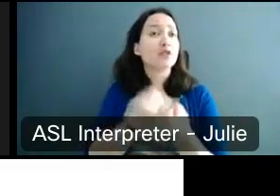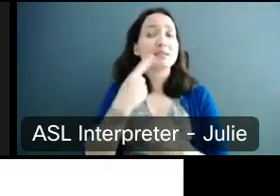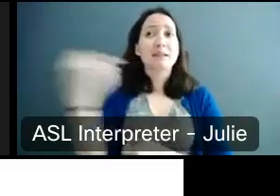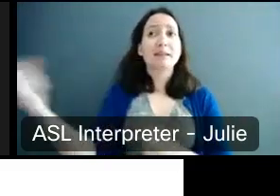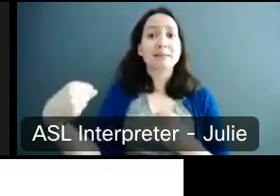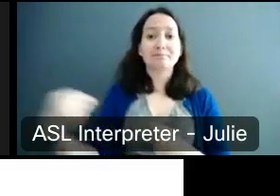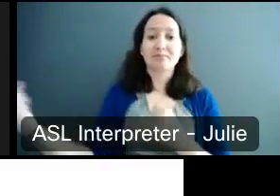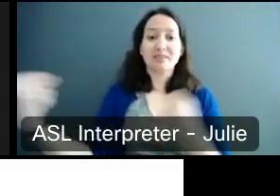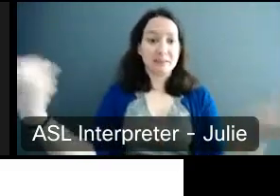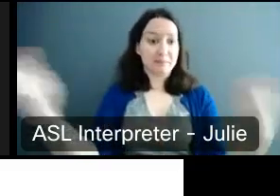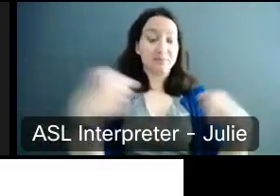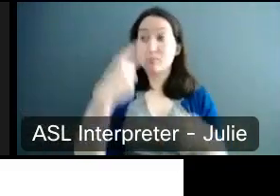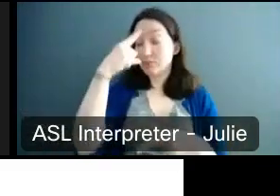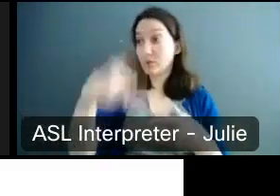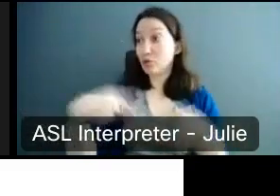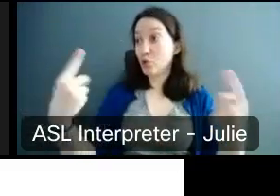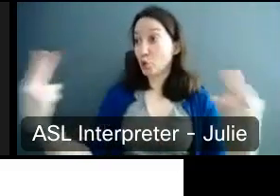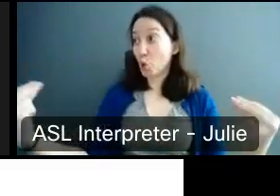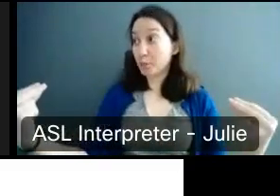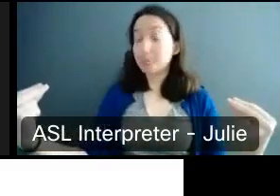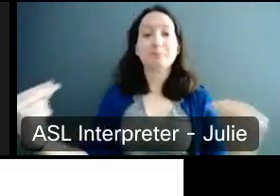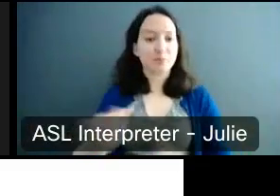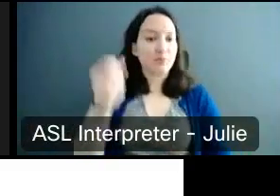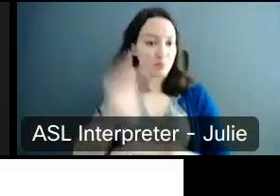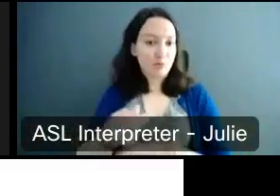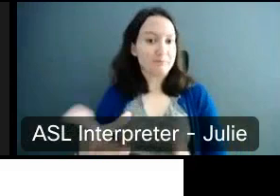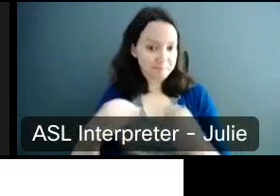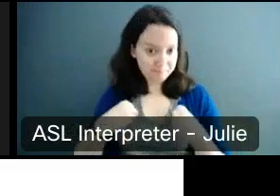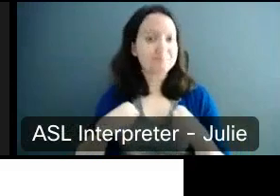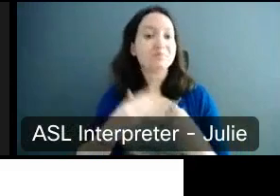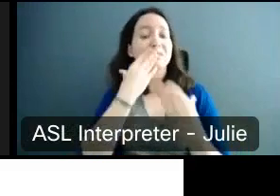I will say no, so the resolution is approved the, thank you so much.